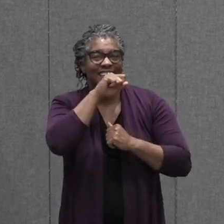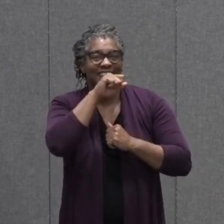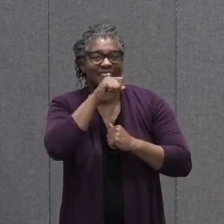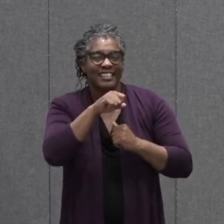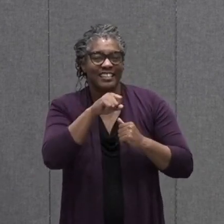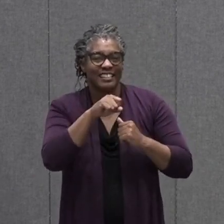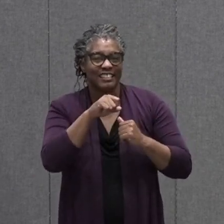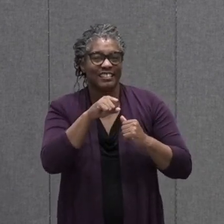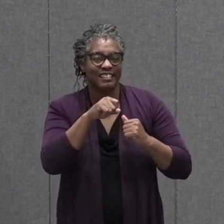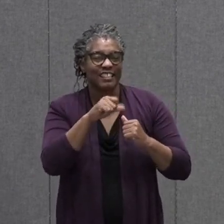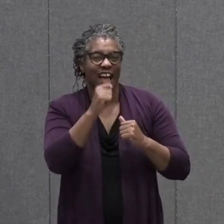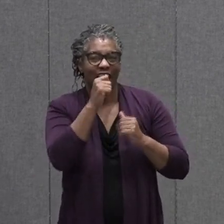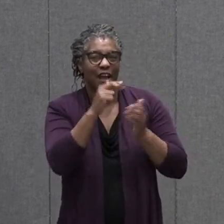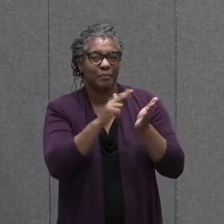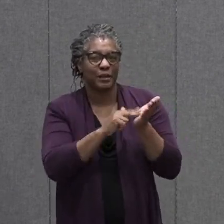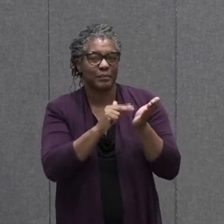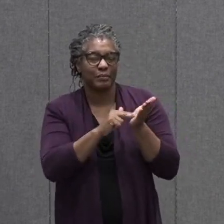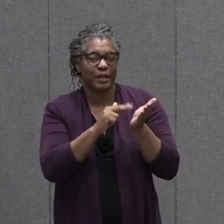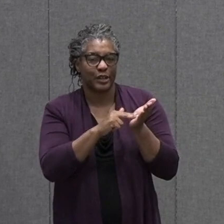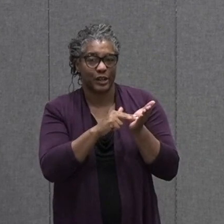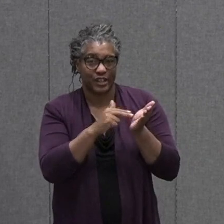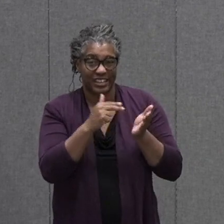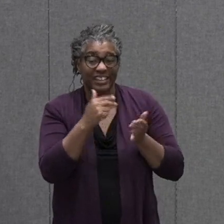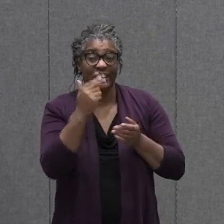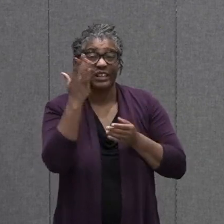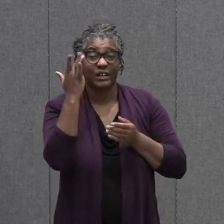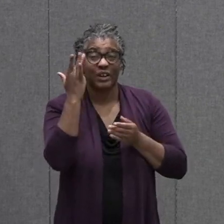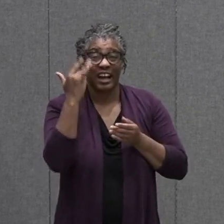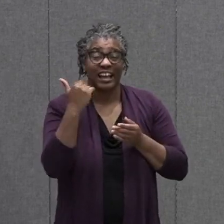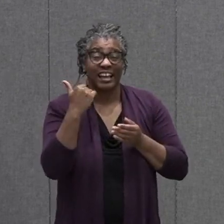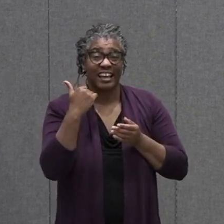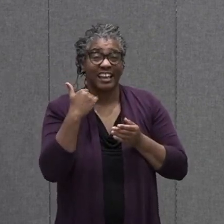because he has arms and legs with feet.